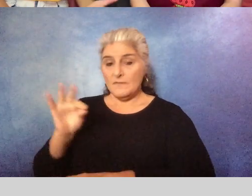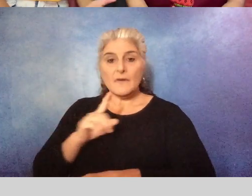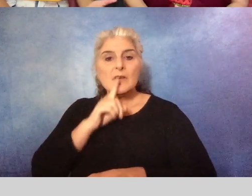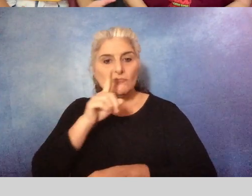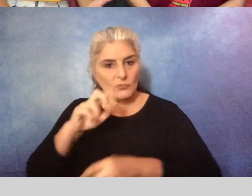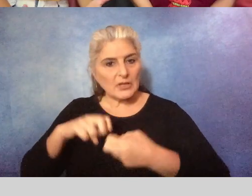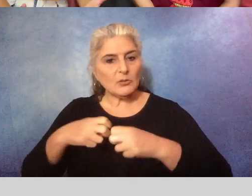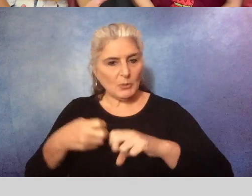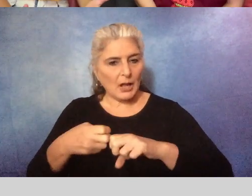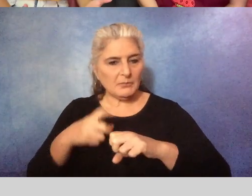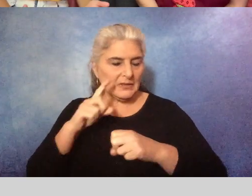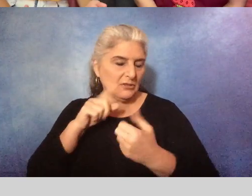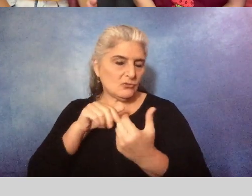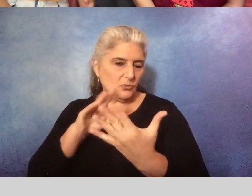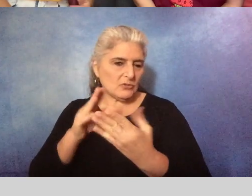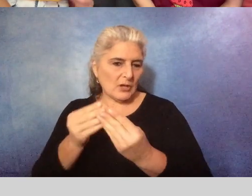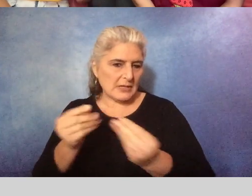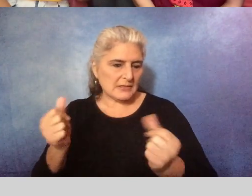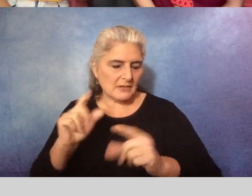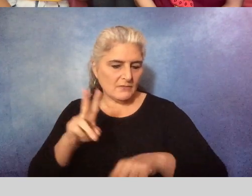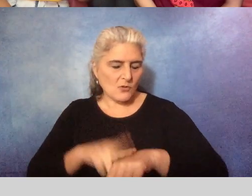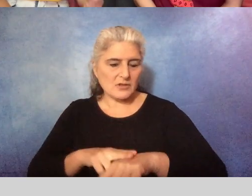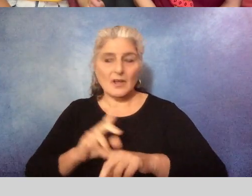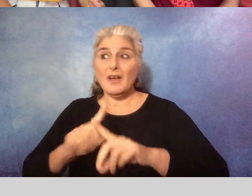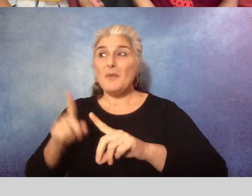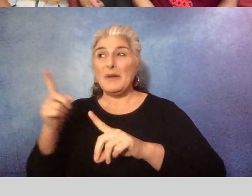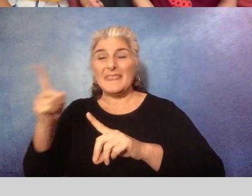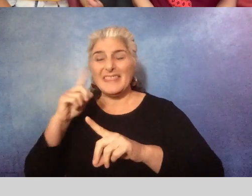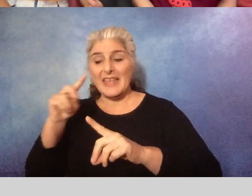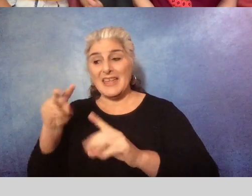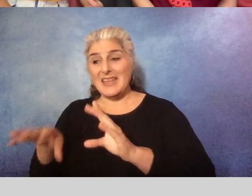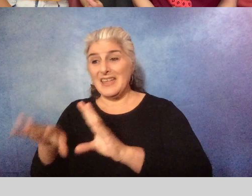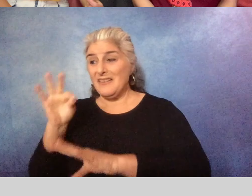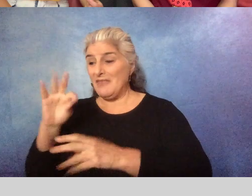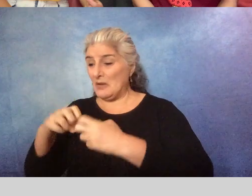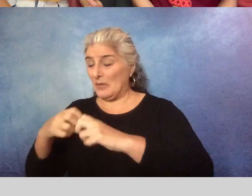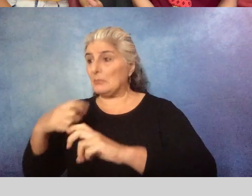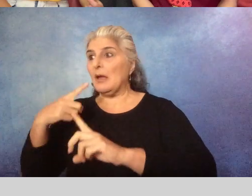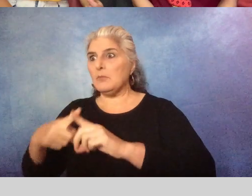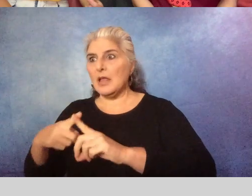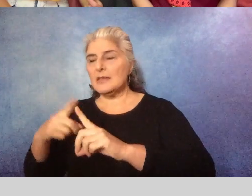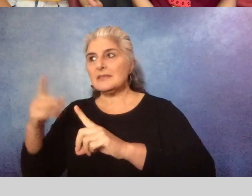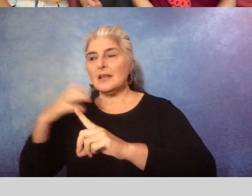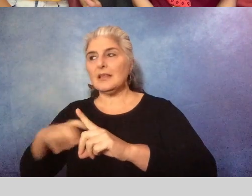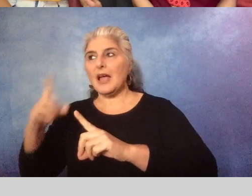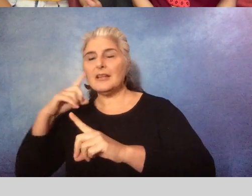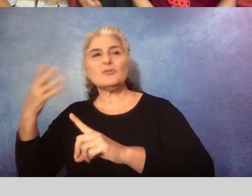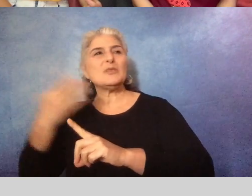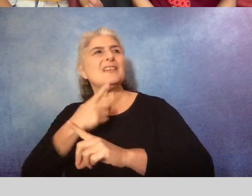that we have had to address. But also with new requests from, from the client.